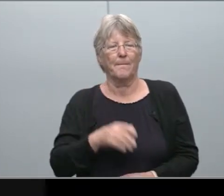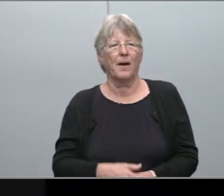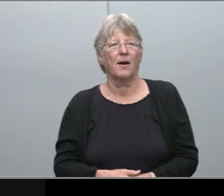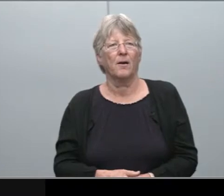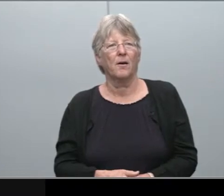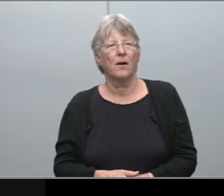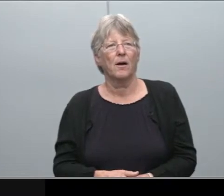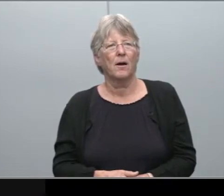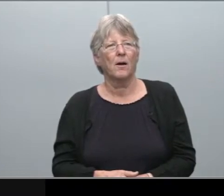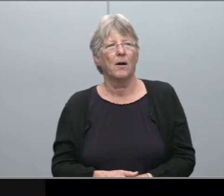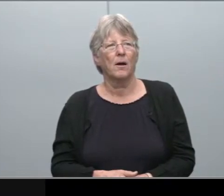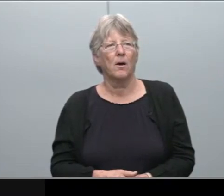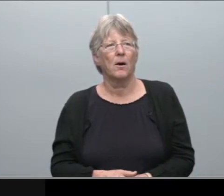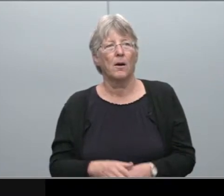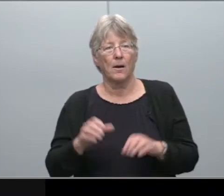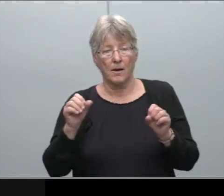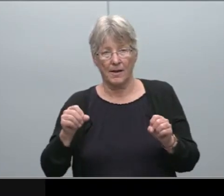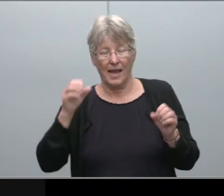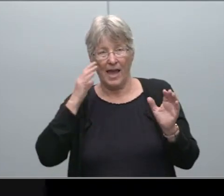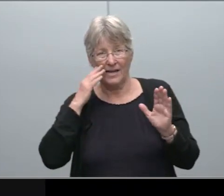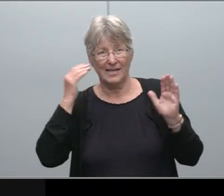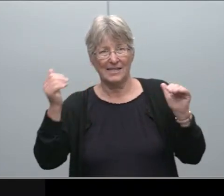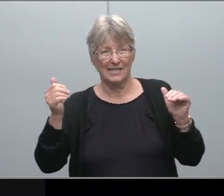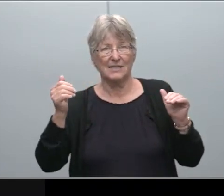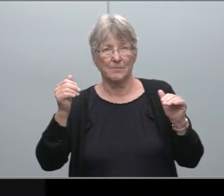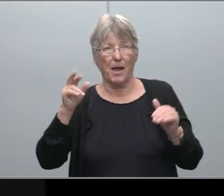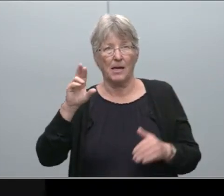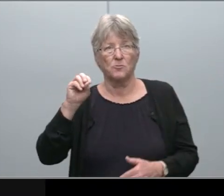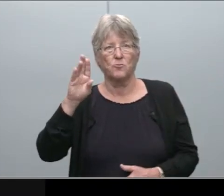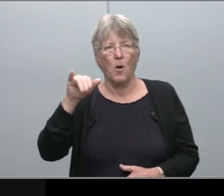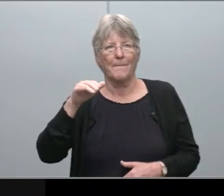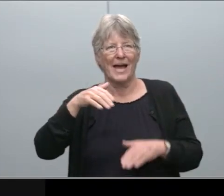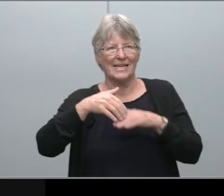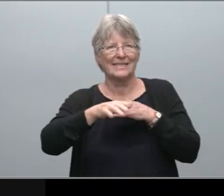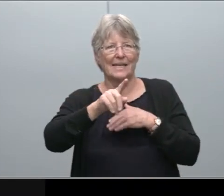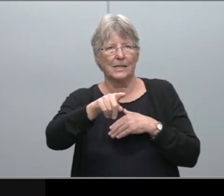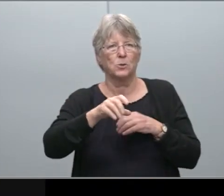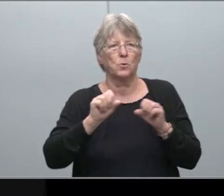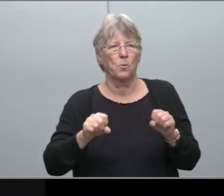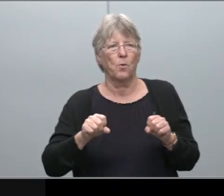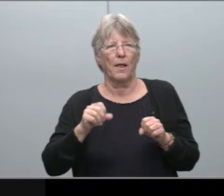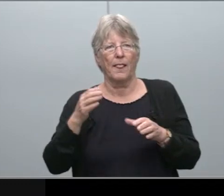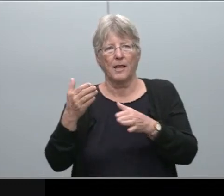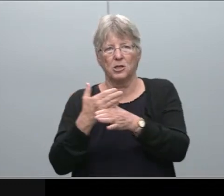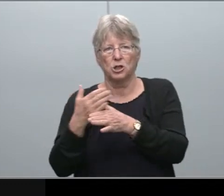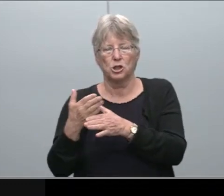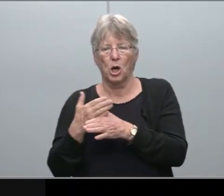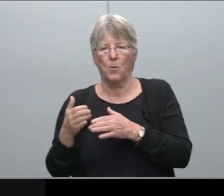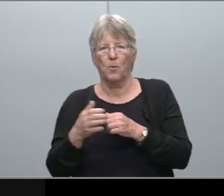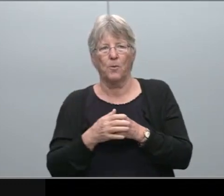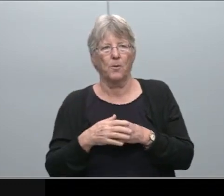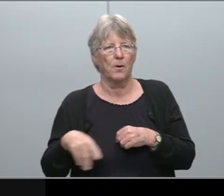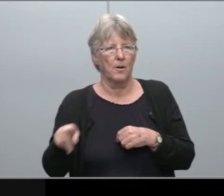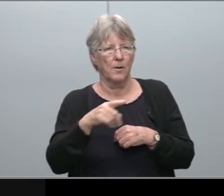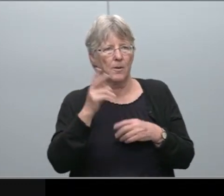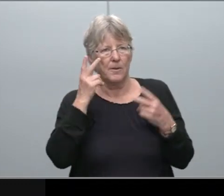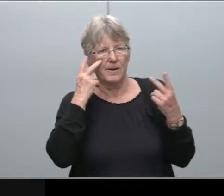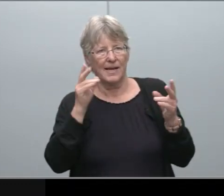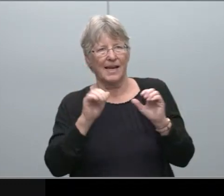But before I did, I also wanted to say really quickly. I just said, we sent out a survey, CAC sent out a survey.